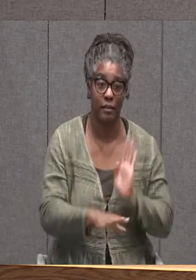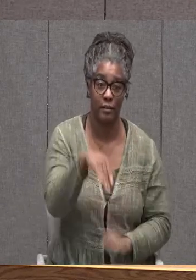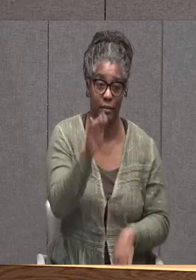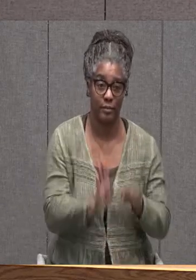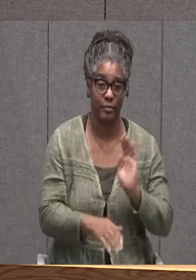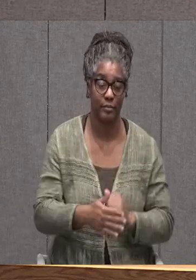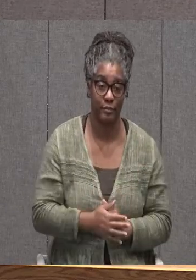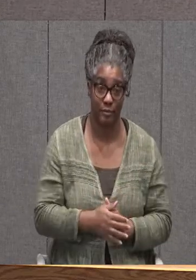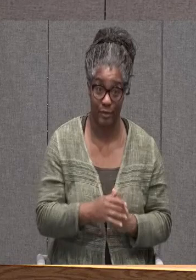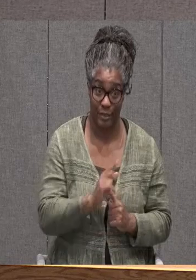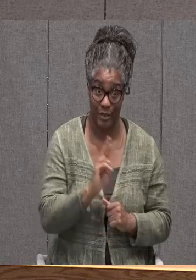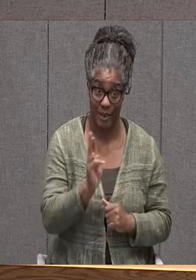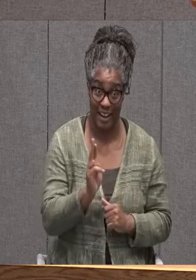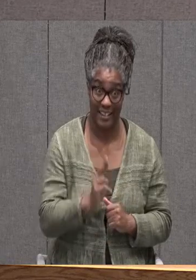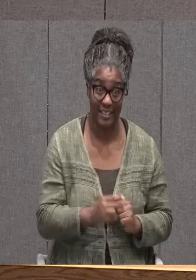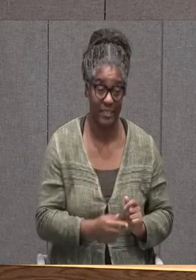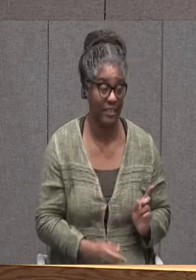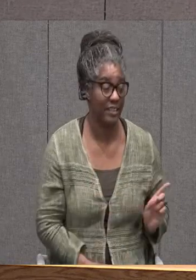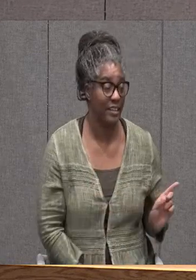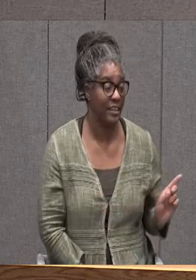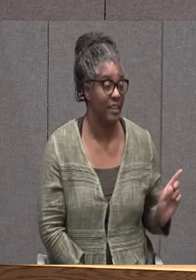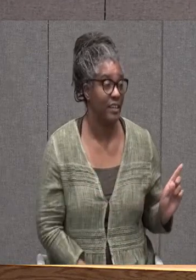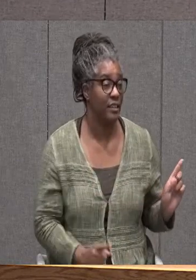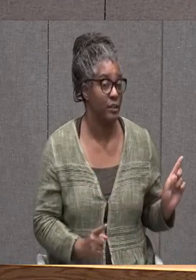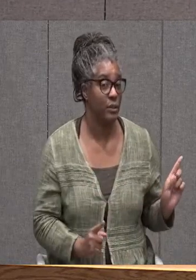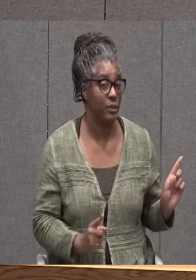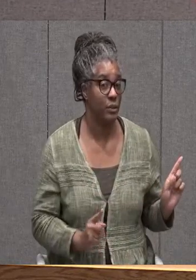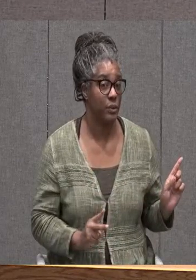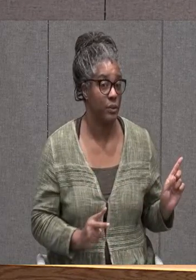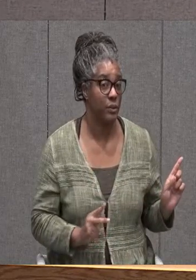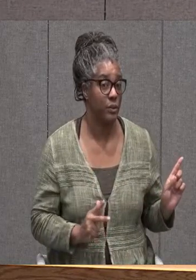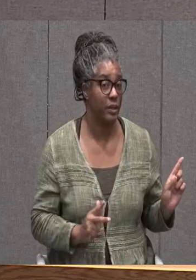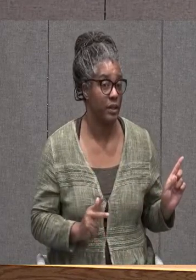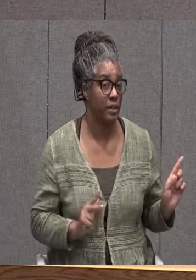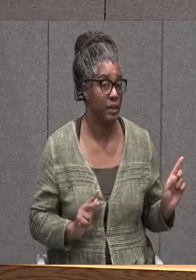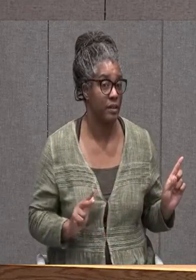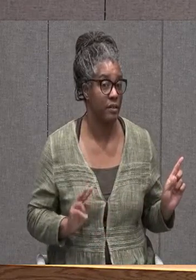Five, six, ready, go, one, two, three, four, five,